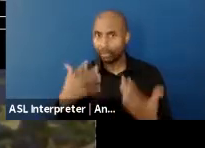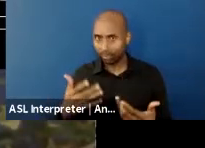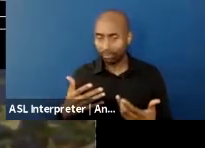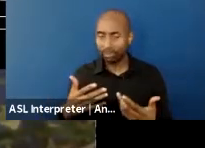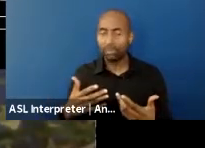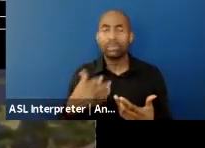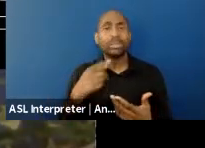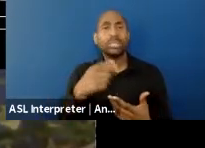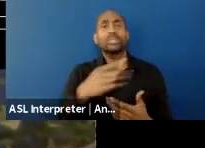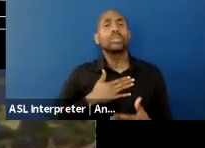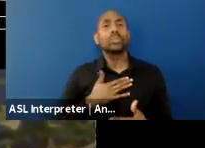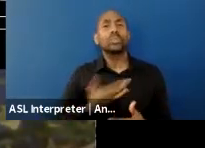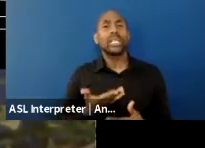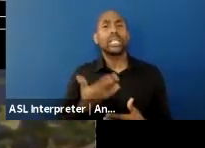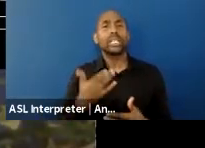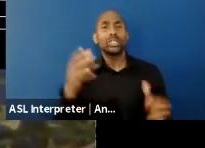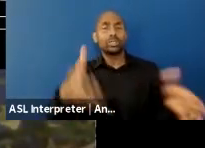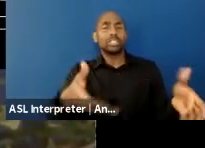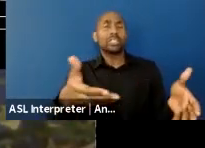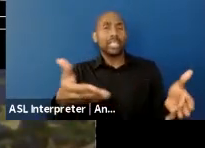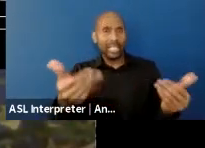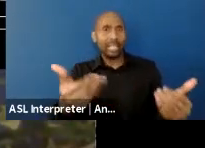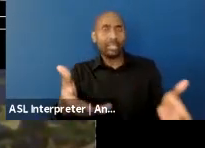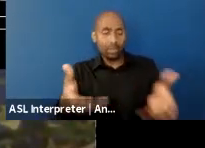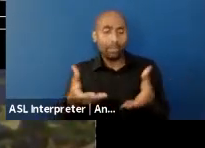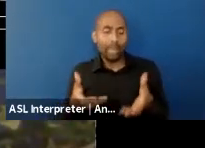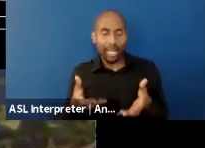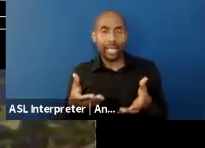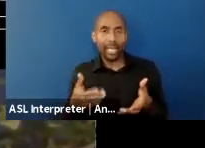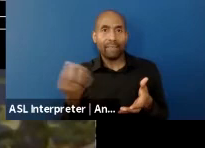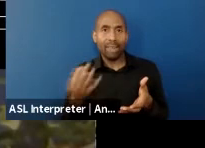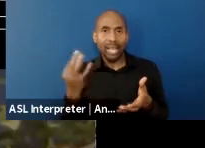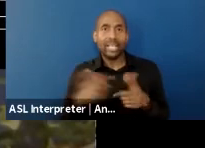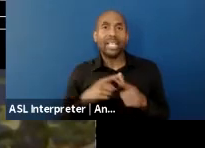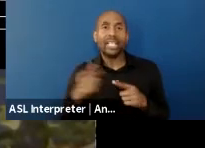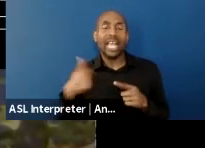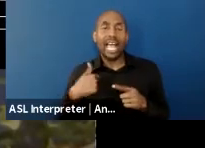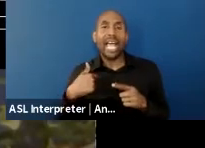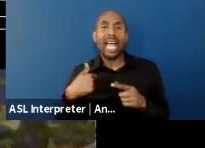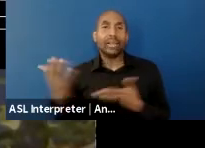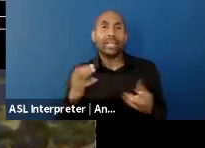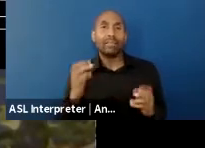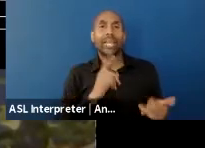Would you be willing to give it to me on Fridays so I can take it into neighborhoods?